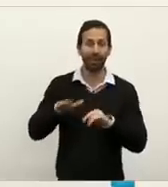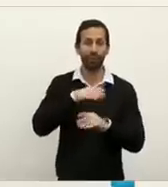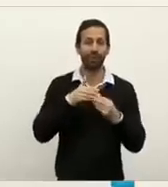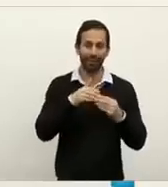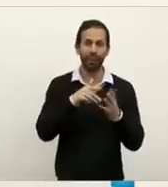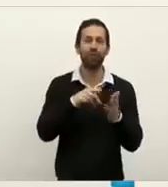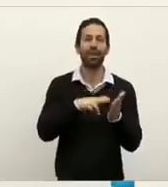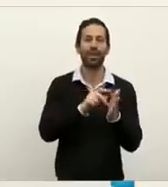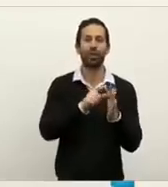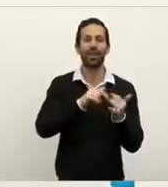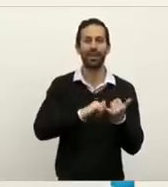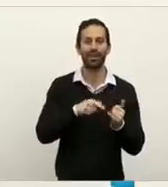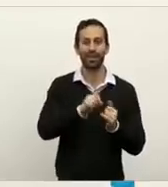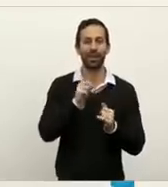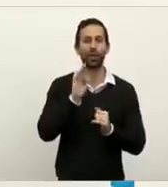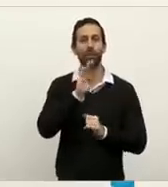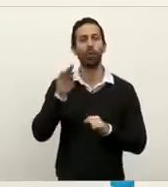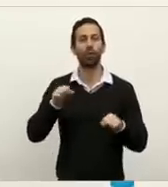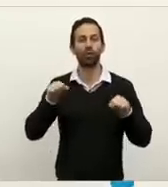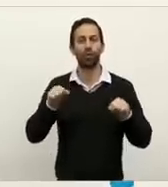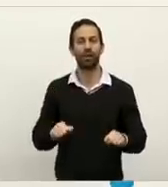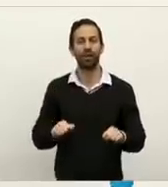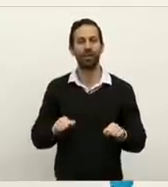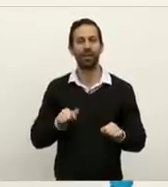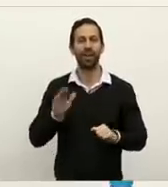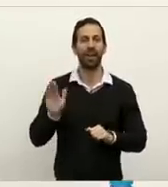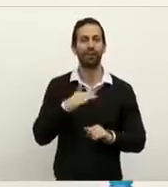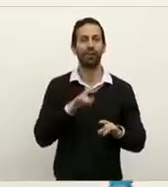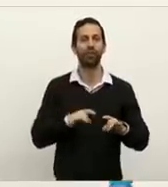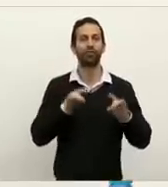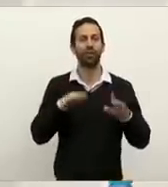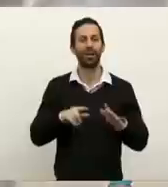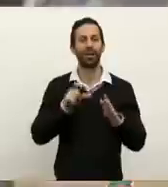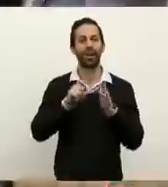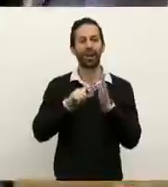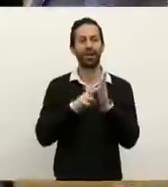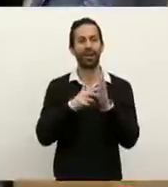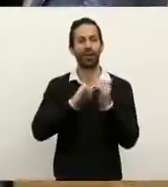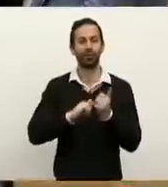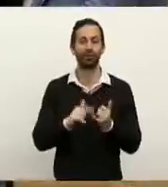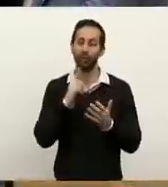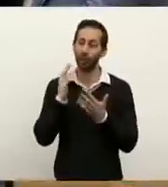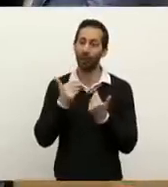and is now the board chair of the Every Australian Counts. Welcome all.